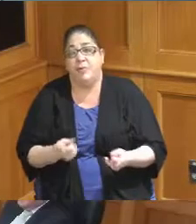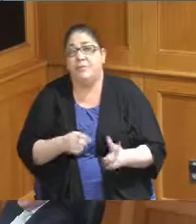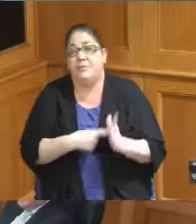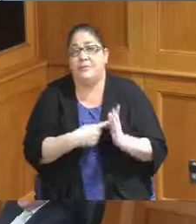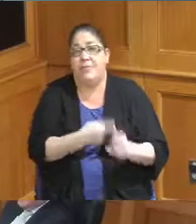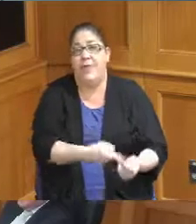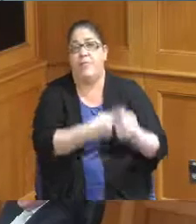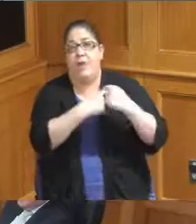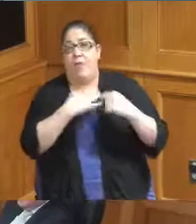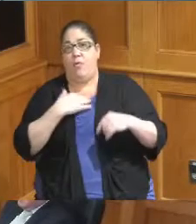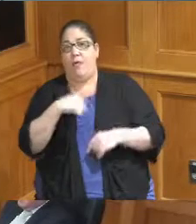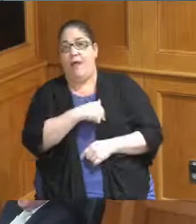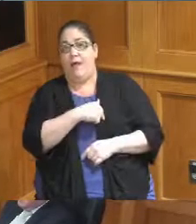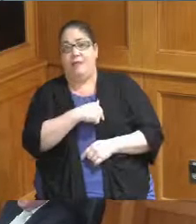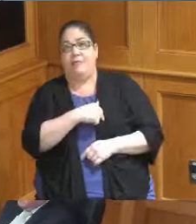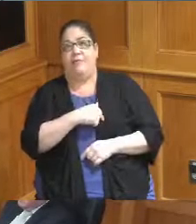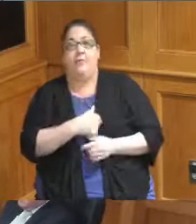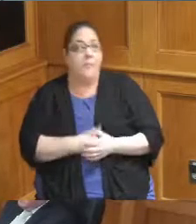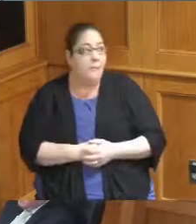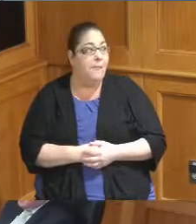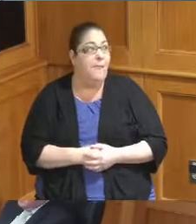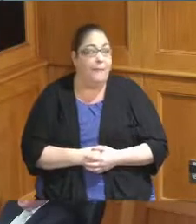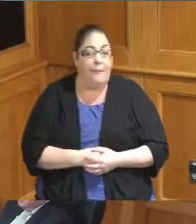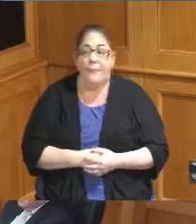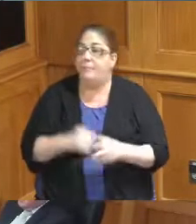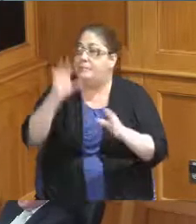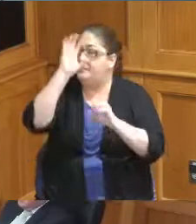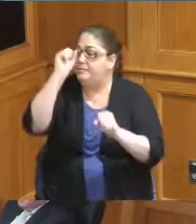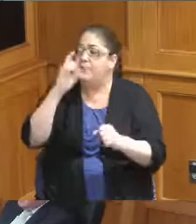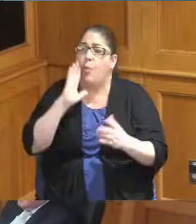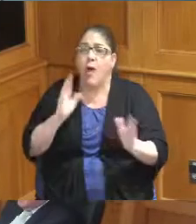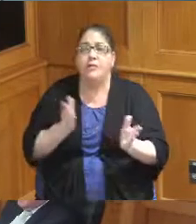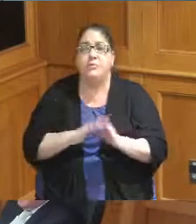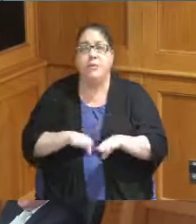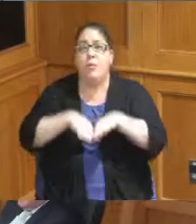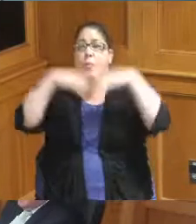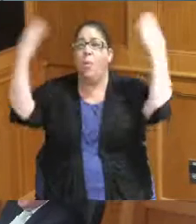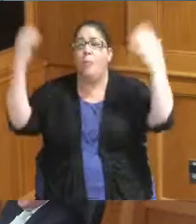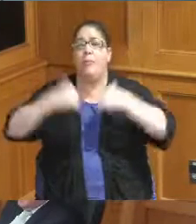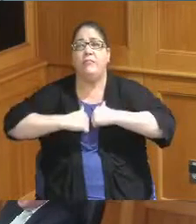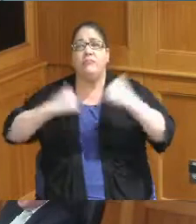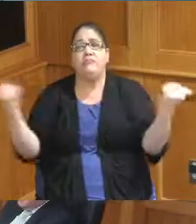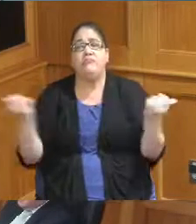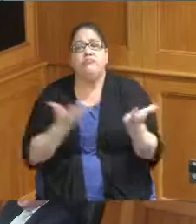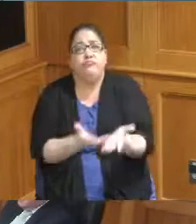very much we wanted you to come to the meeting we wanted to be open and transparent to the public I